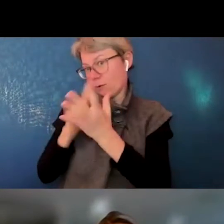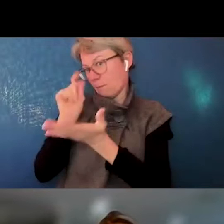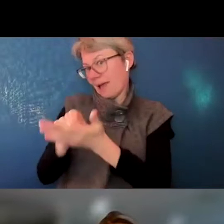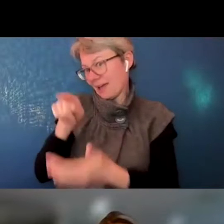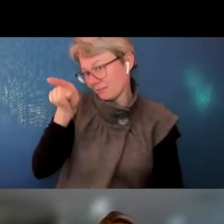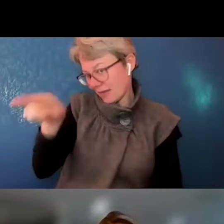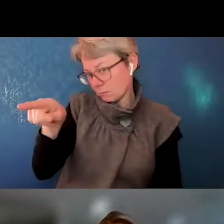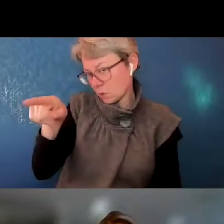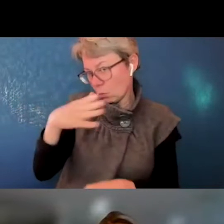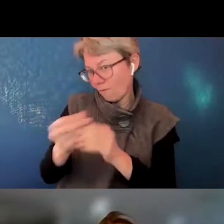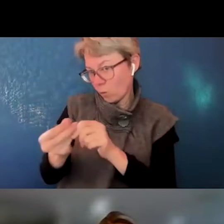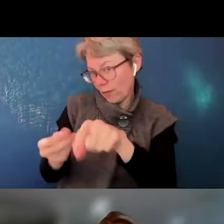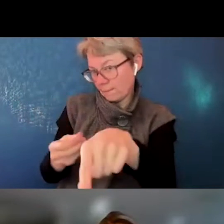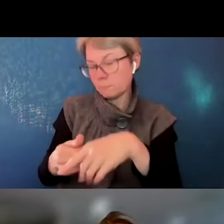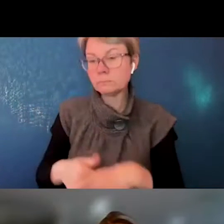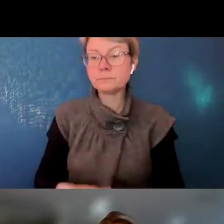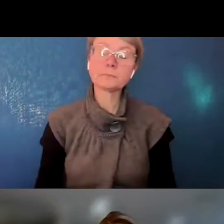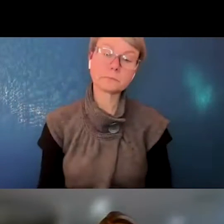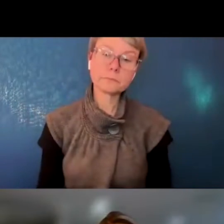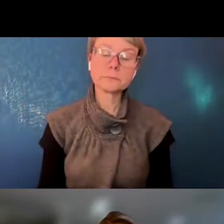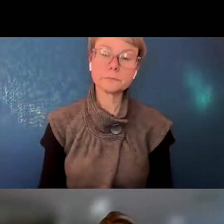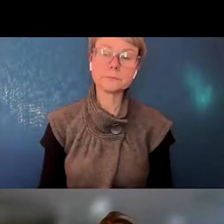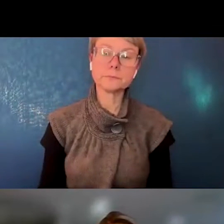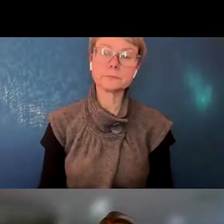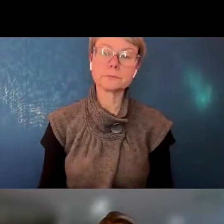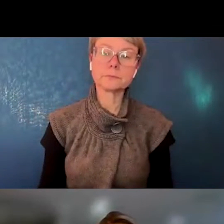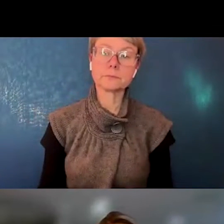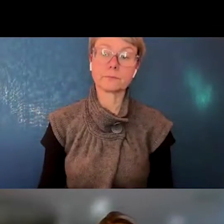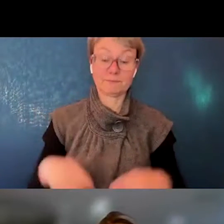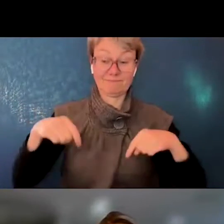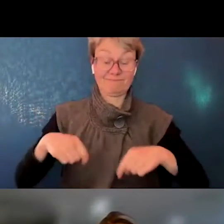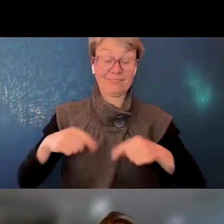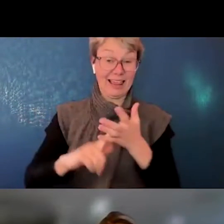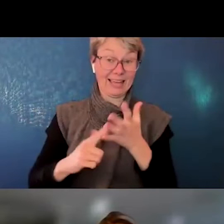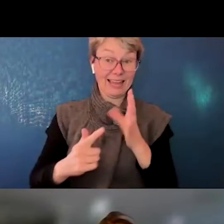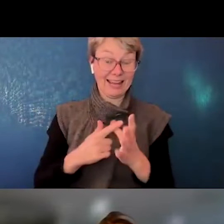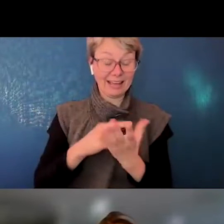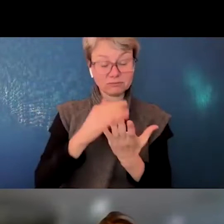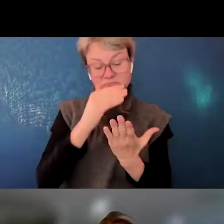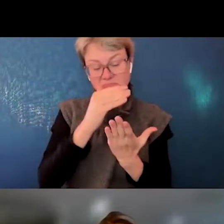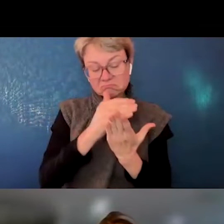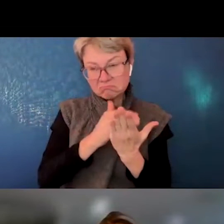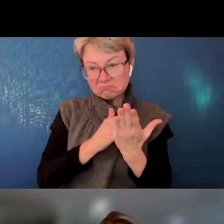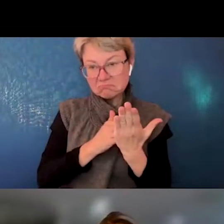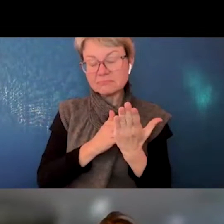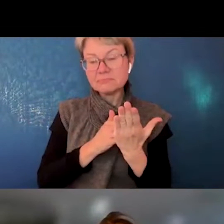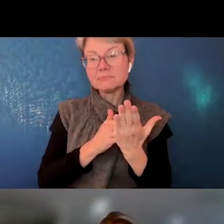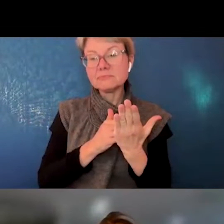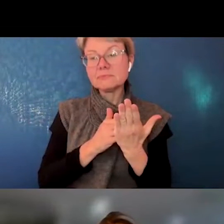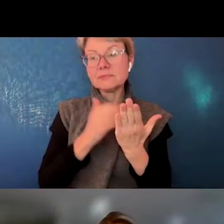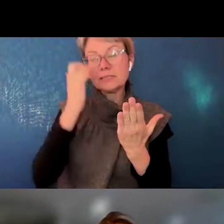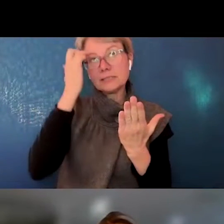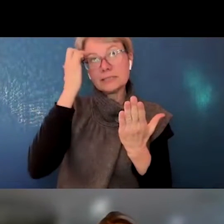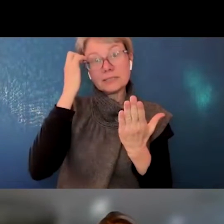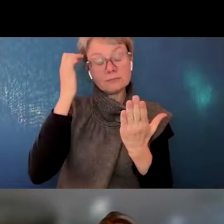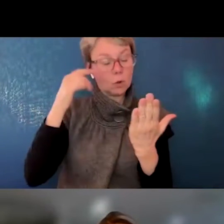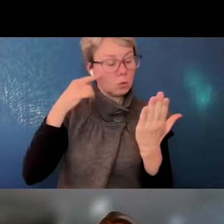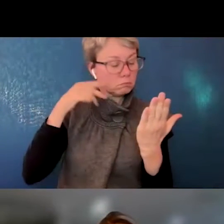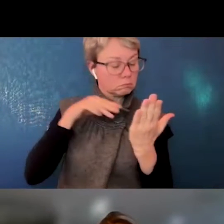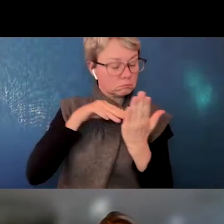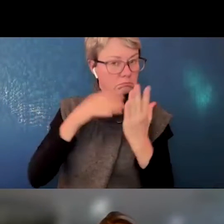lawyer to run their case so legal aid has policies um which apply to what kind of service we can give